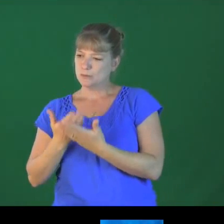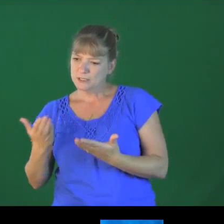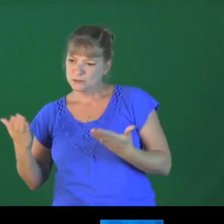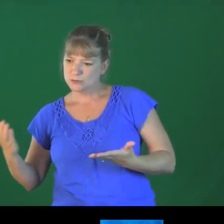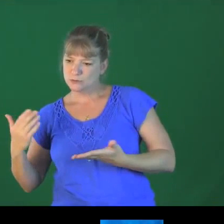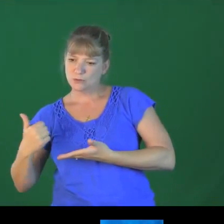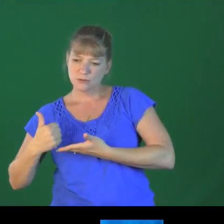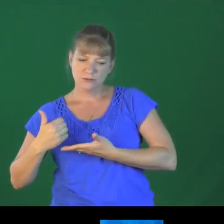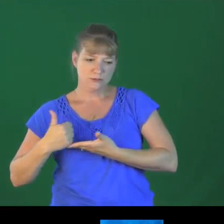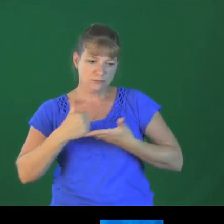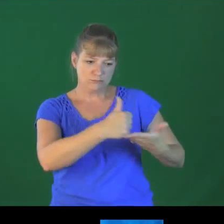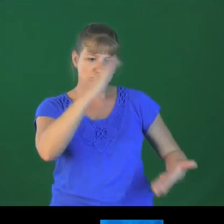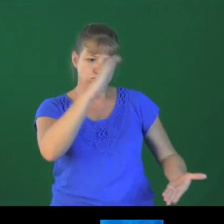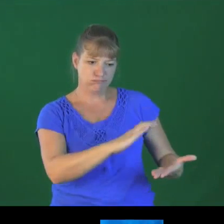than someone who was born Deaf.